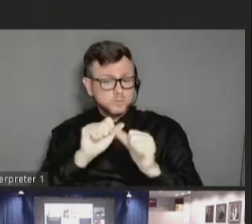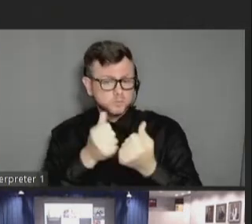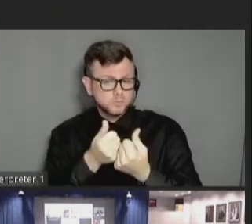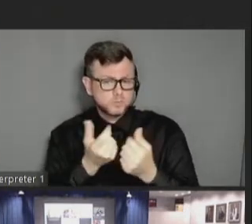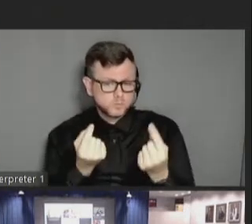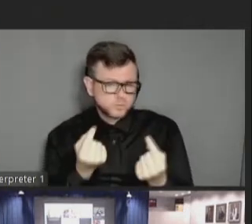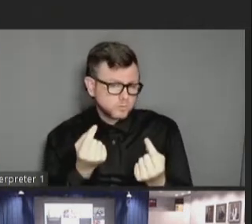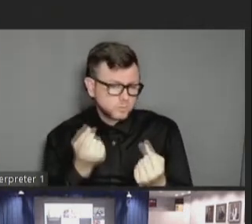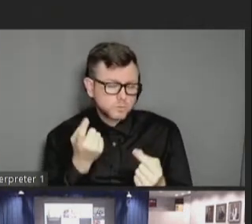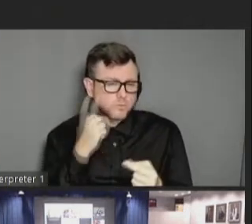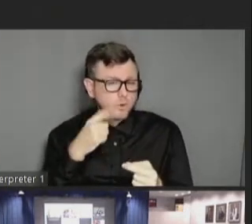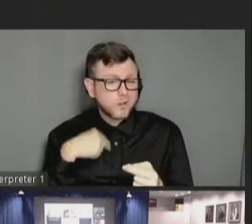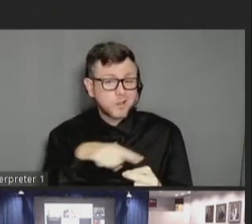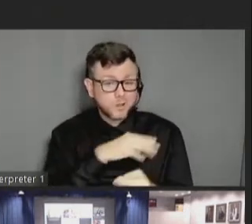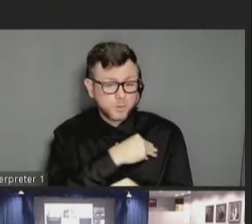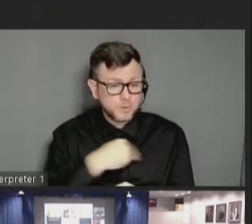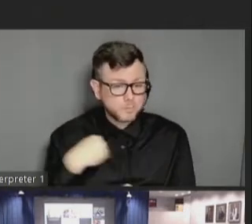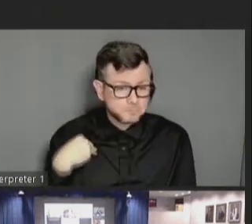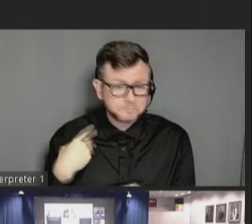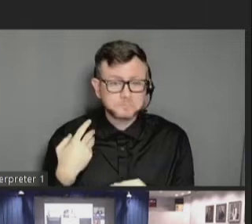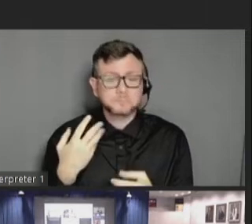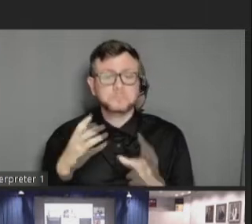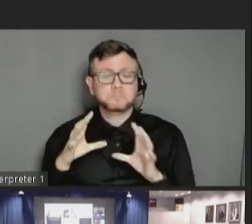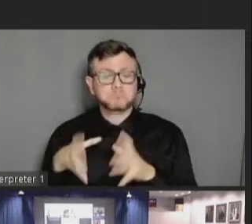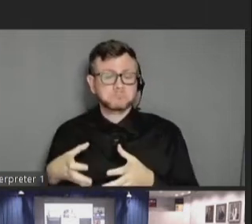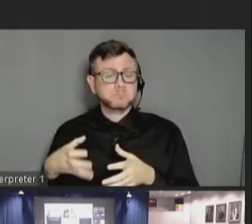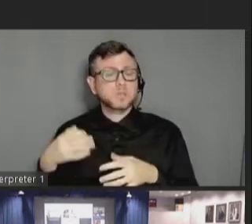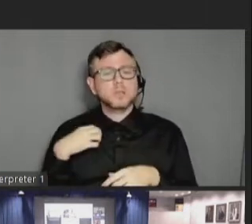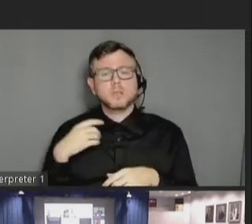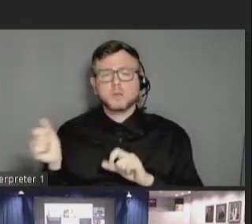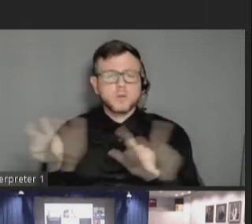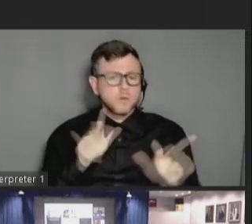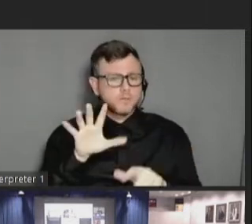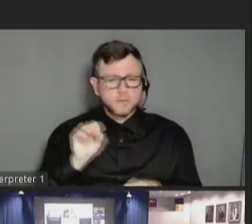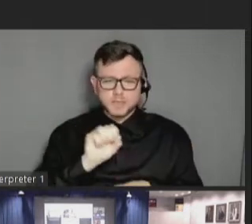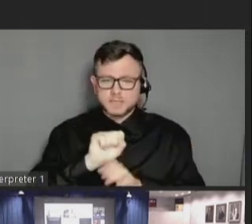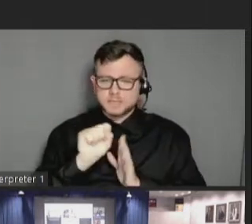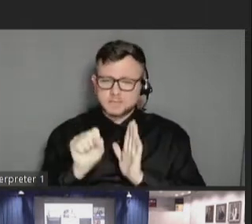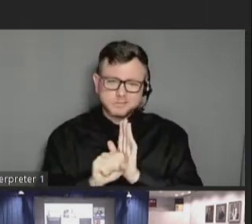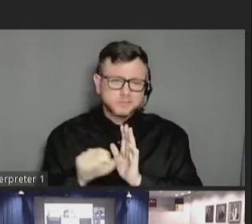our membership, which is, you know, in all 50 states, a number of different tribal nations,